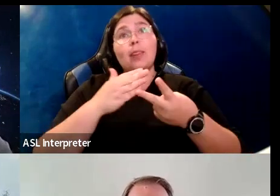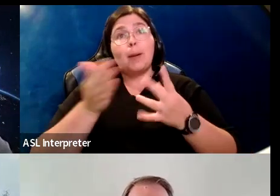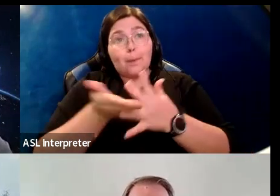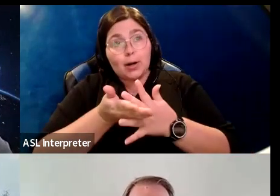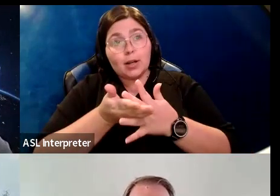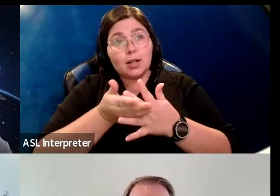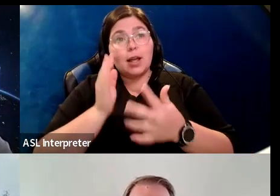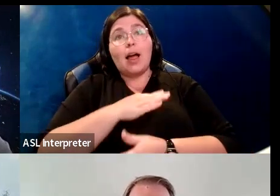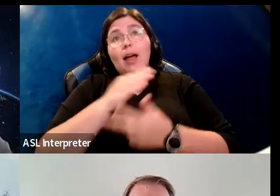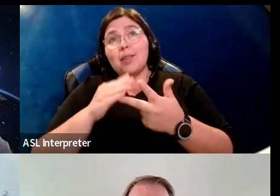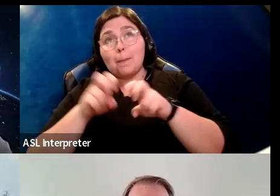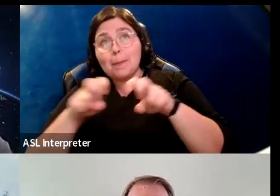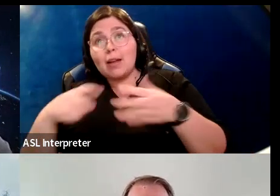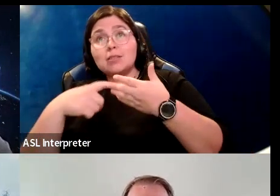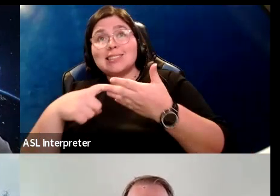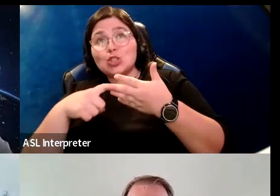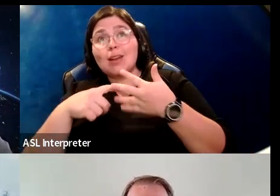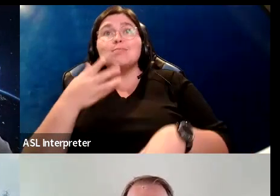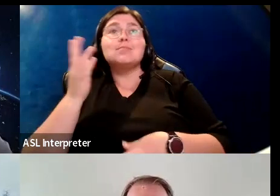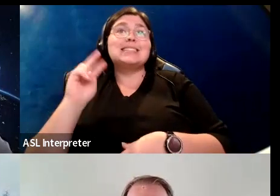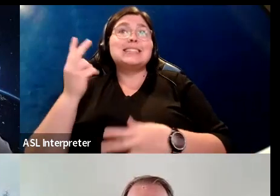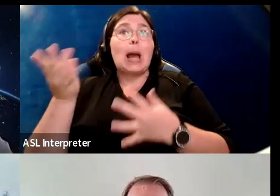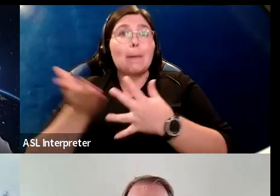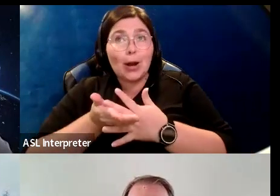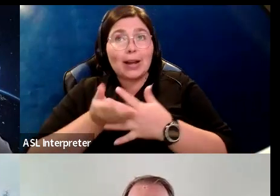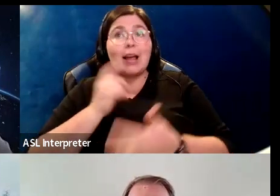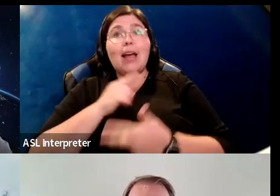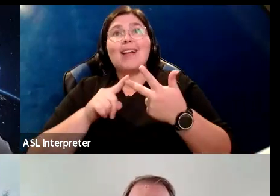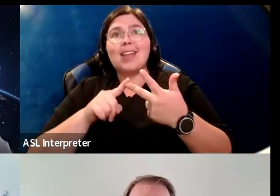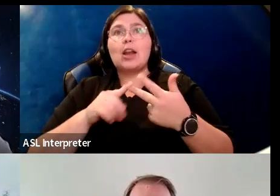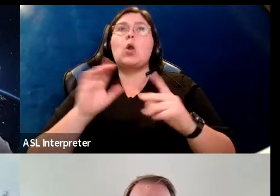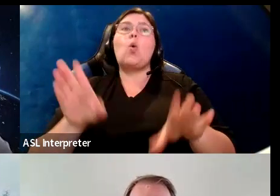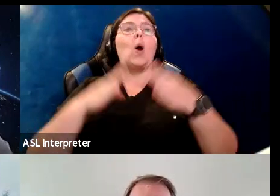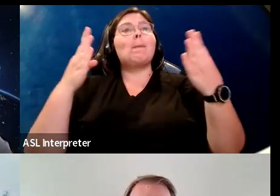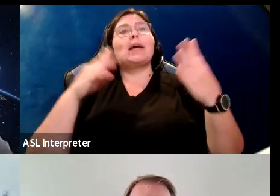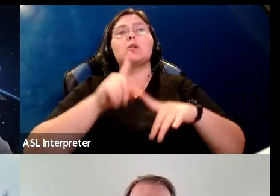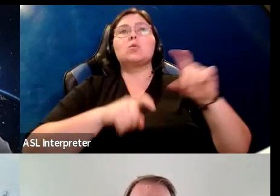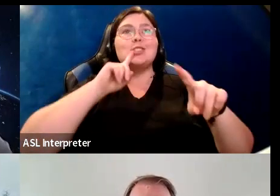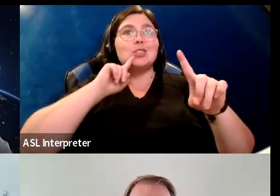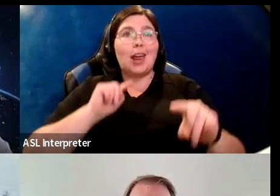Then we'll have a panel discussion. We'll take our second and last break. And we'll have open Q&A.